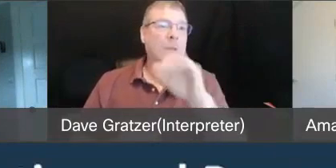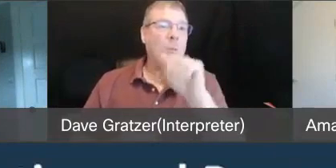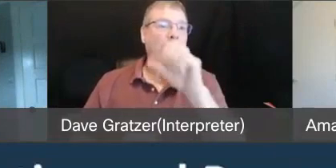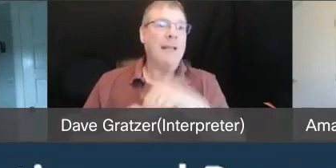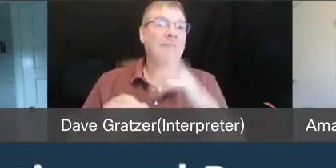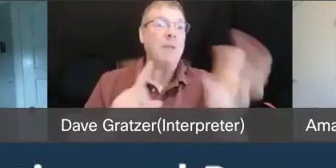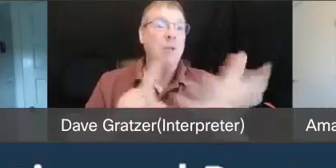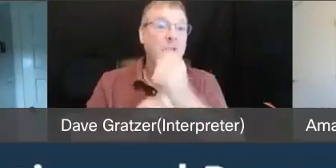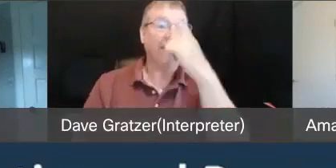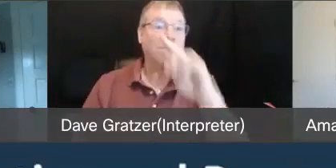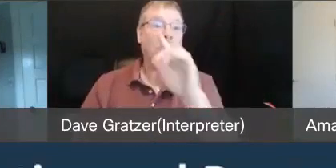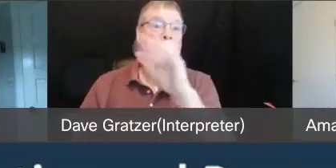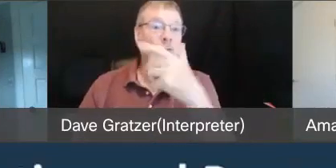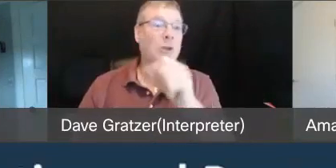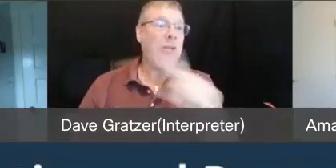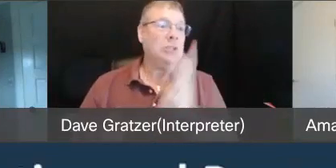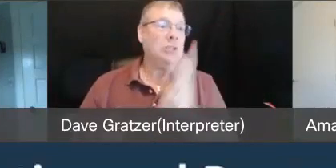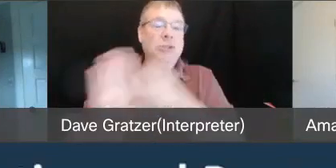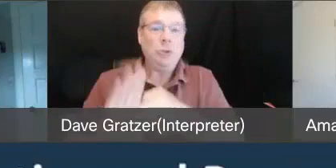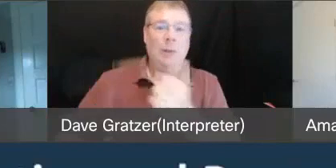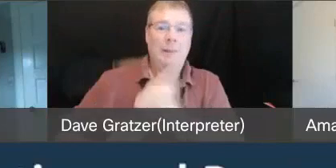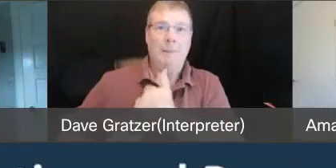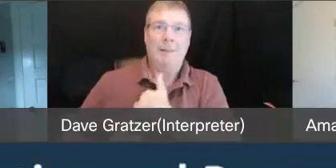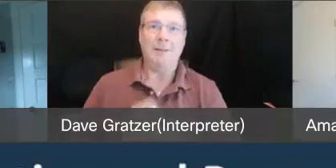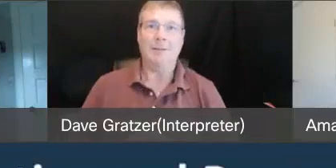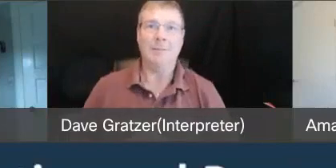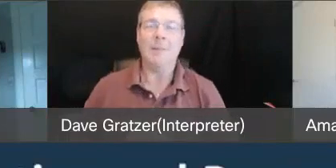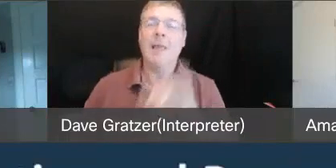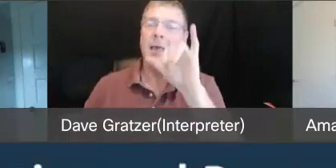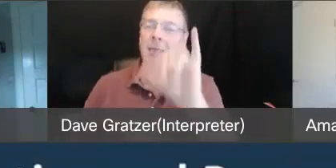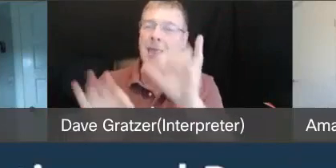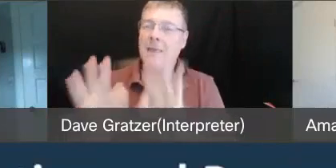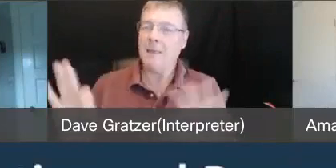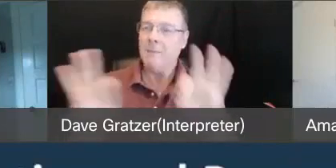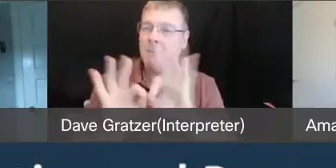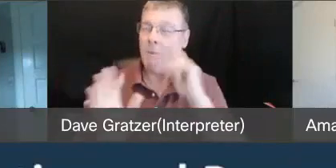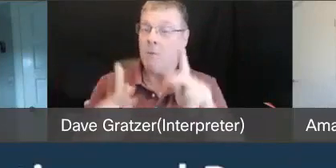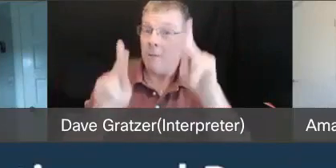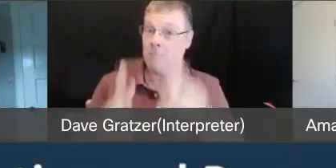These are important details for the reader to know about the applicant's life,